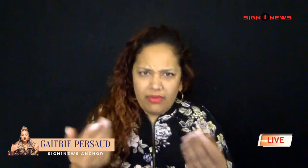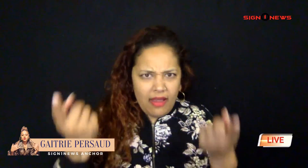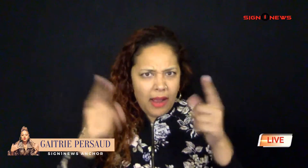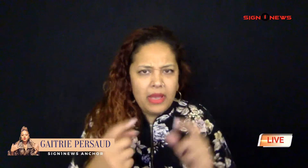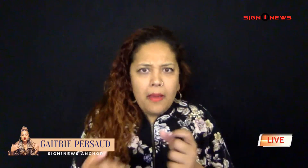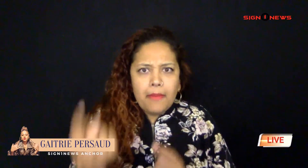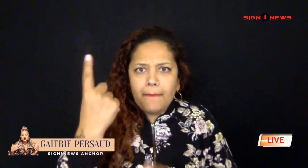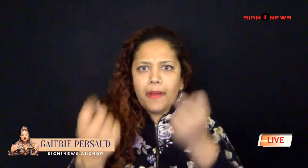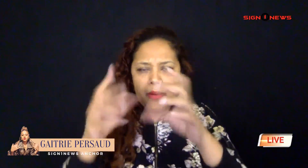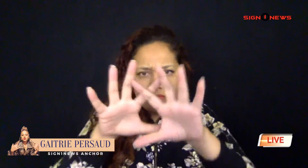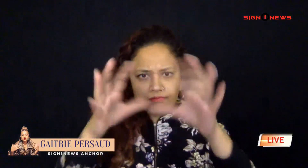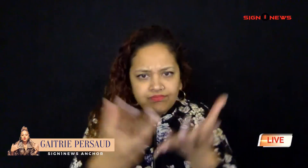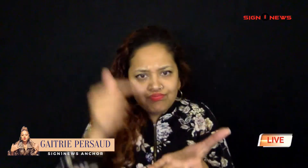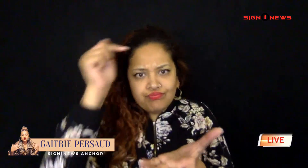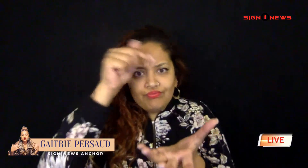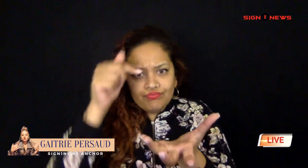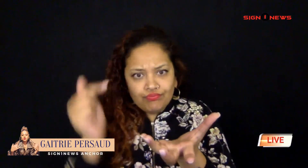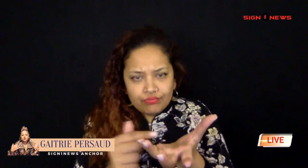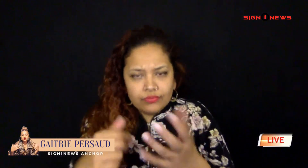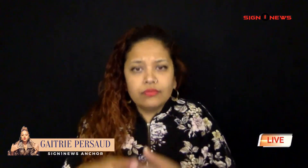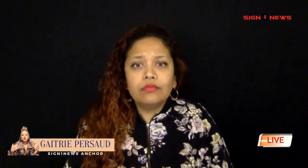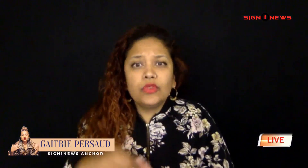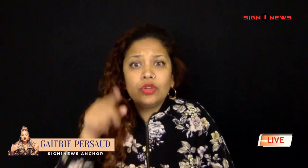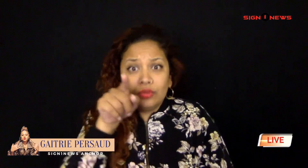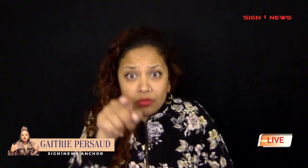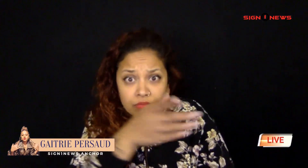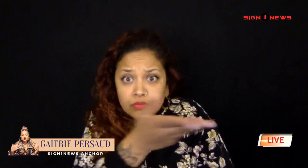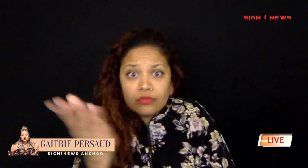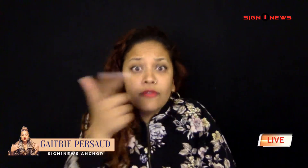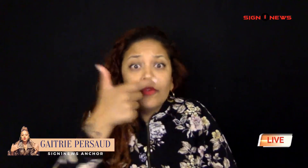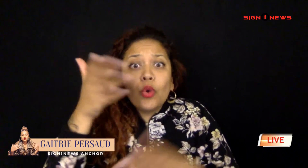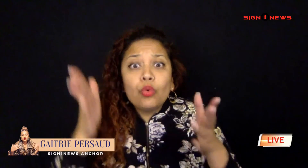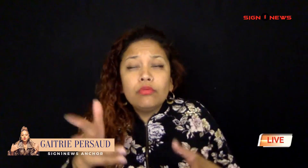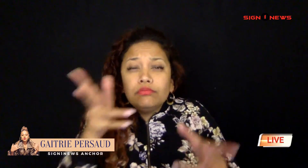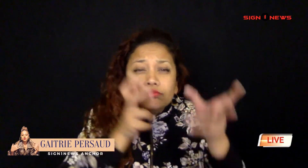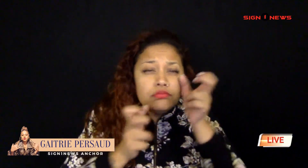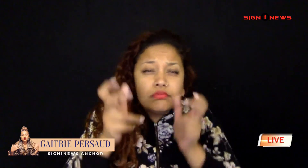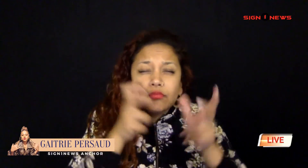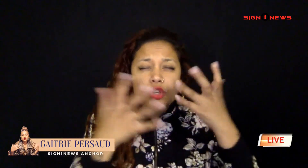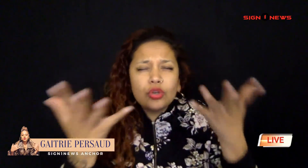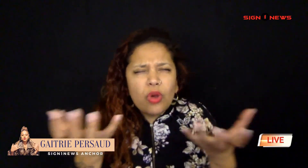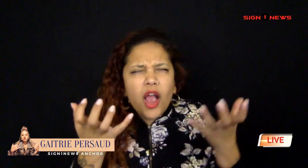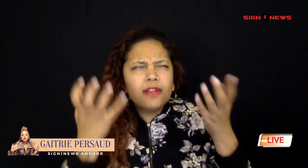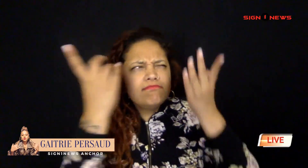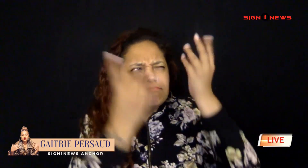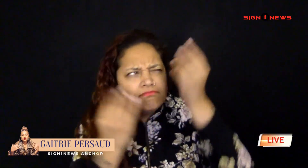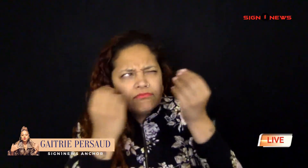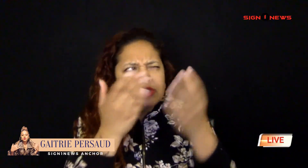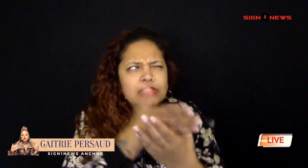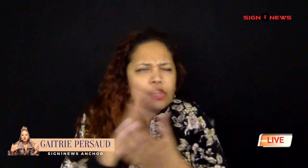stories making headlines today if you post an interesting comment during this update